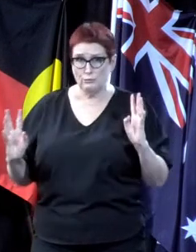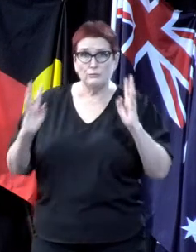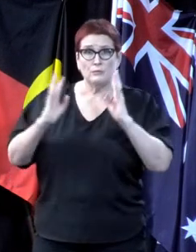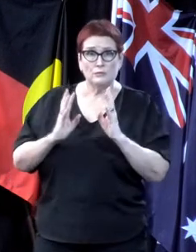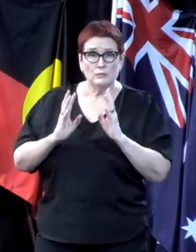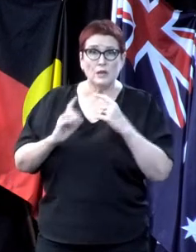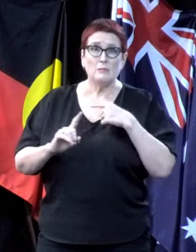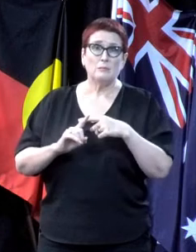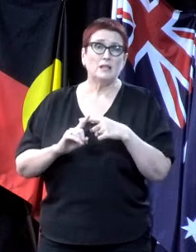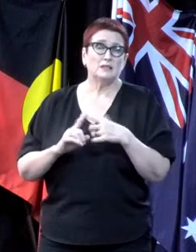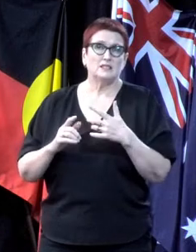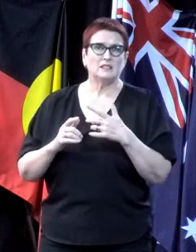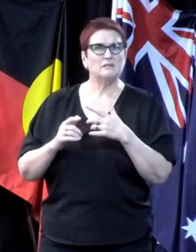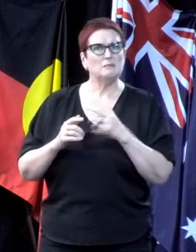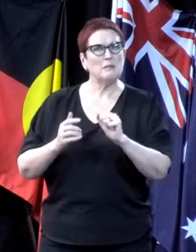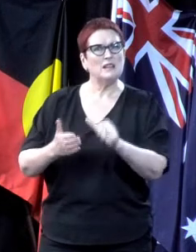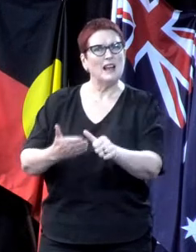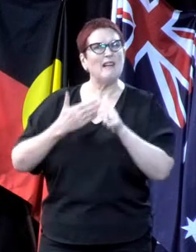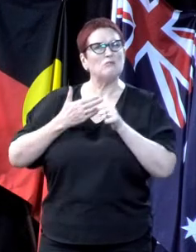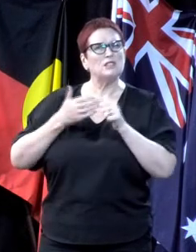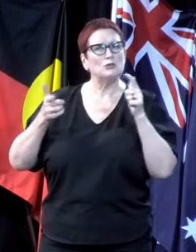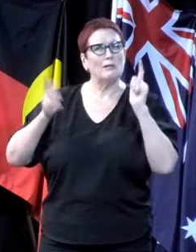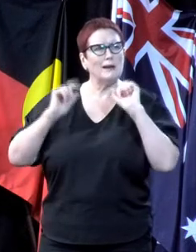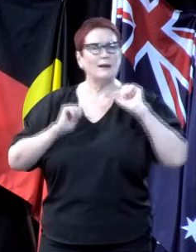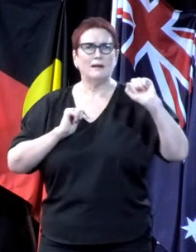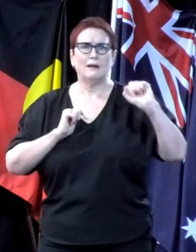from that First Nations service sector to talk specifically